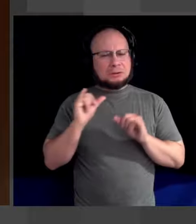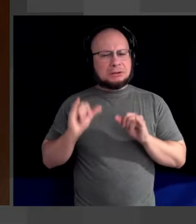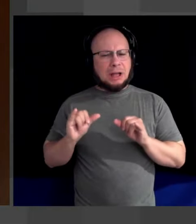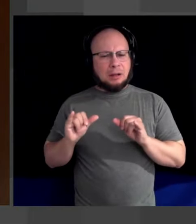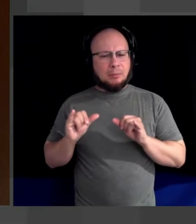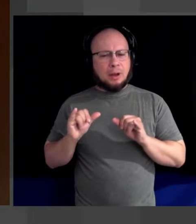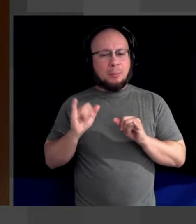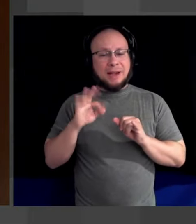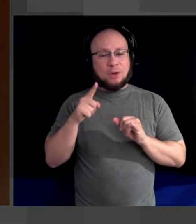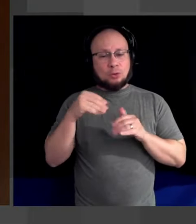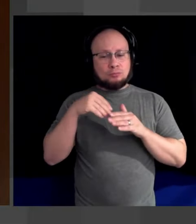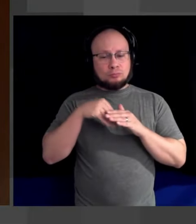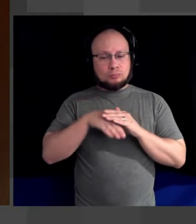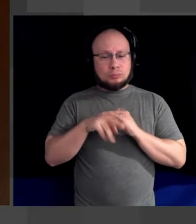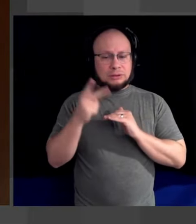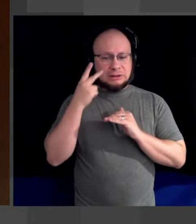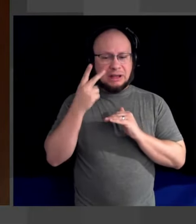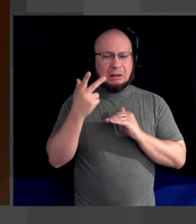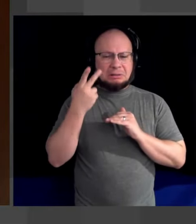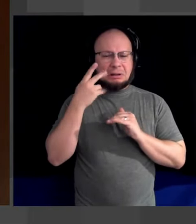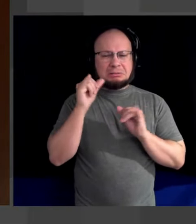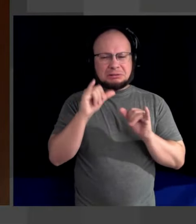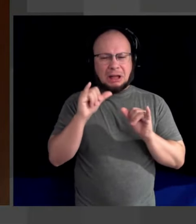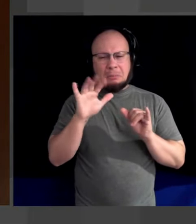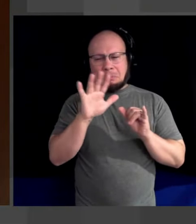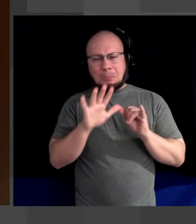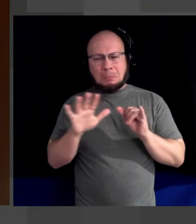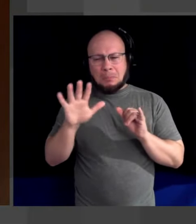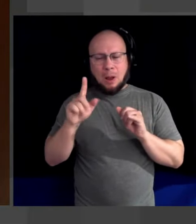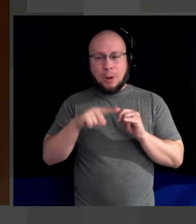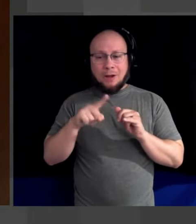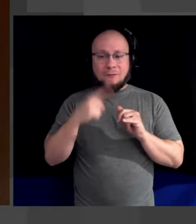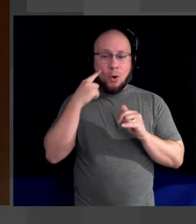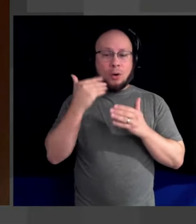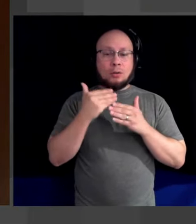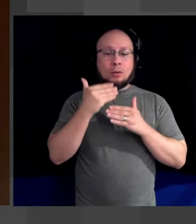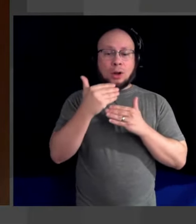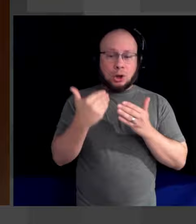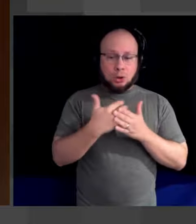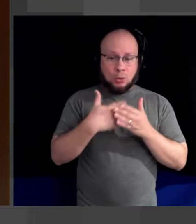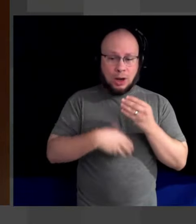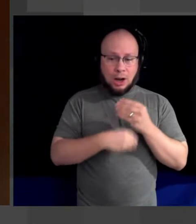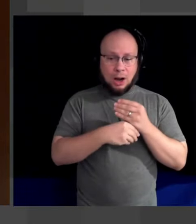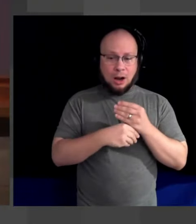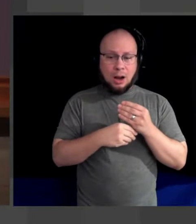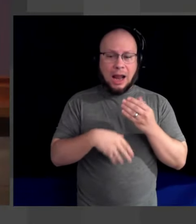PRETTY MUCH THE SAME. NOT MUCH VARIATION IN TERMS OF VEGETATION OR DIFFERENT